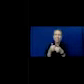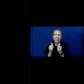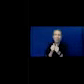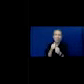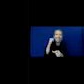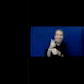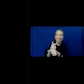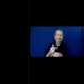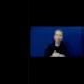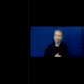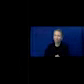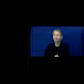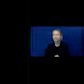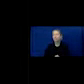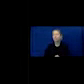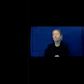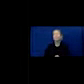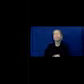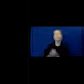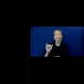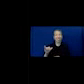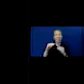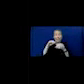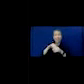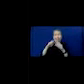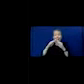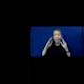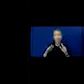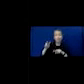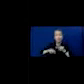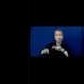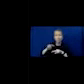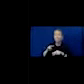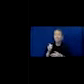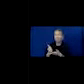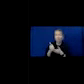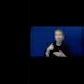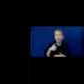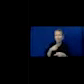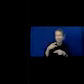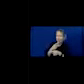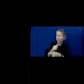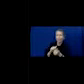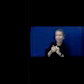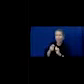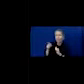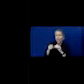It's also great way to observe how an individual access things and what types of supports they need in the home.